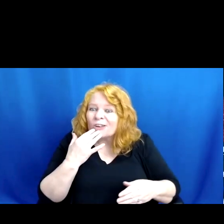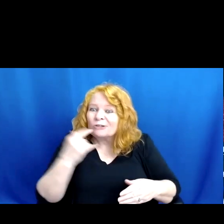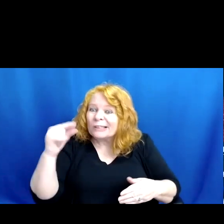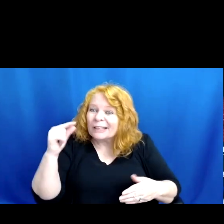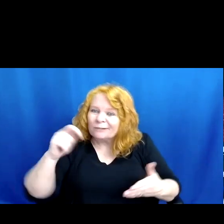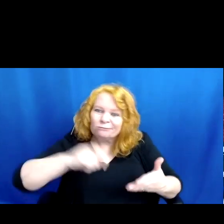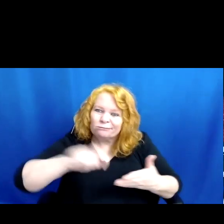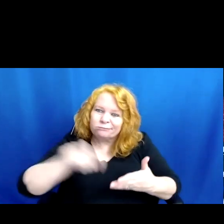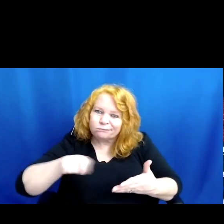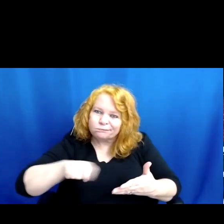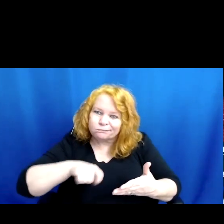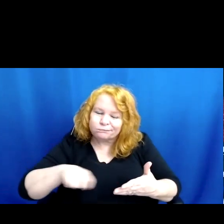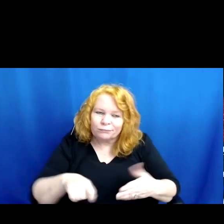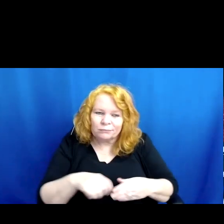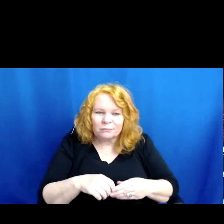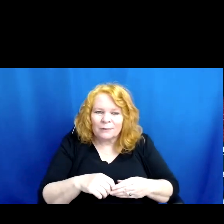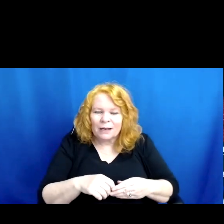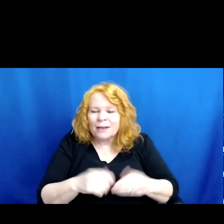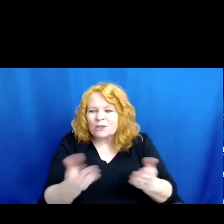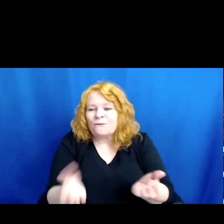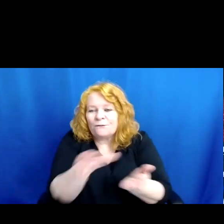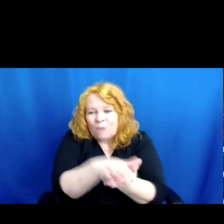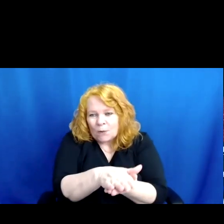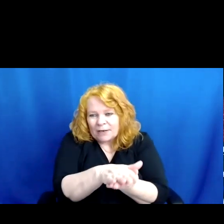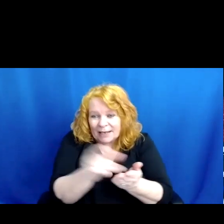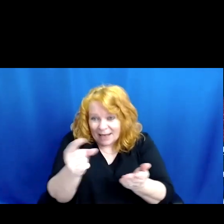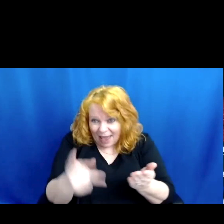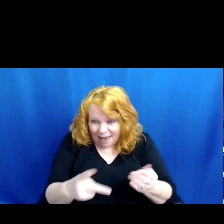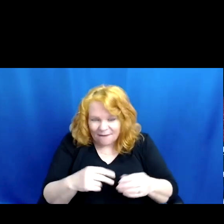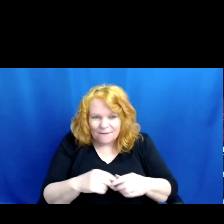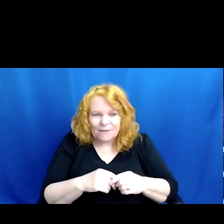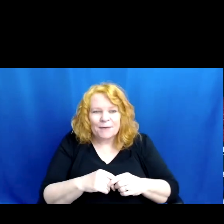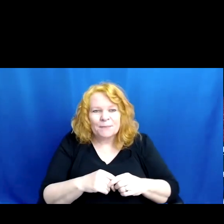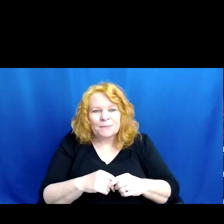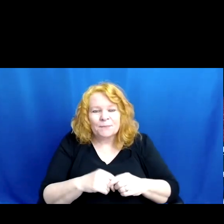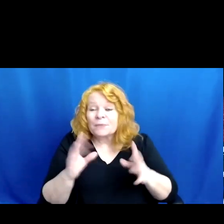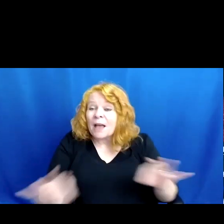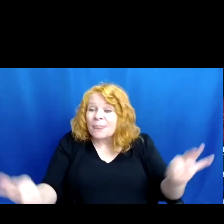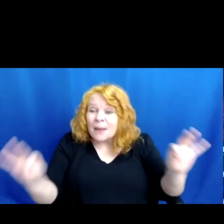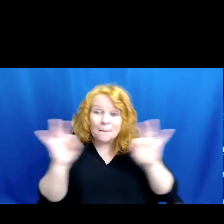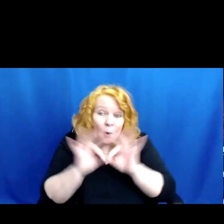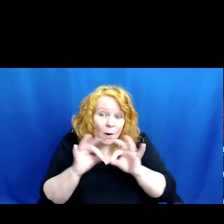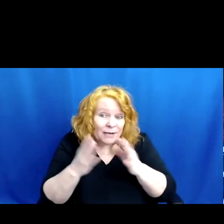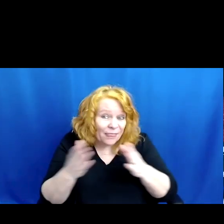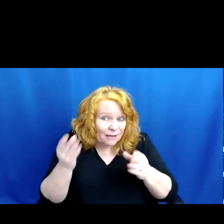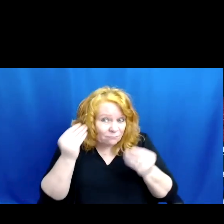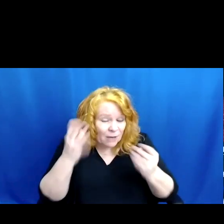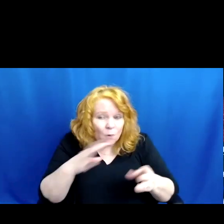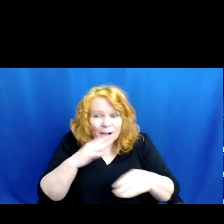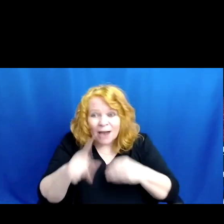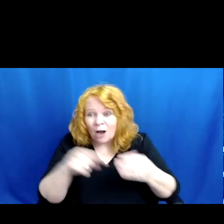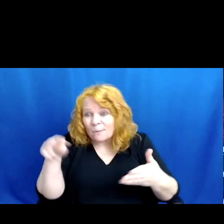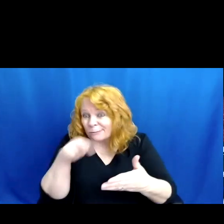The main thing that I want to share with you, I talk about literacy an awful lot in my work